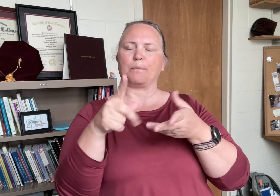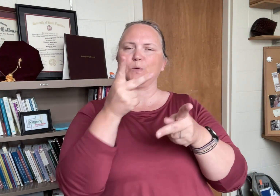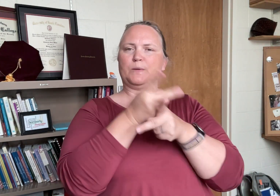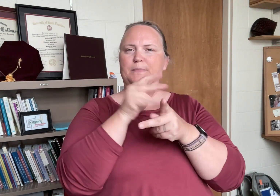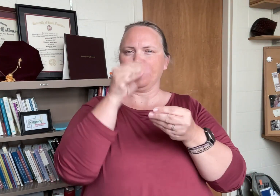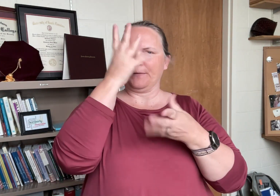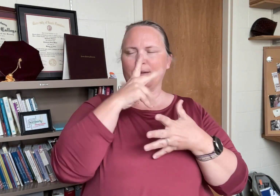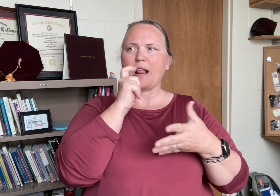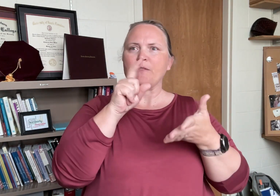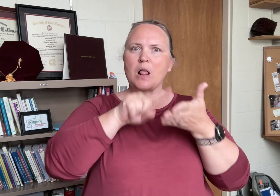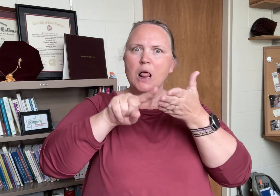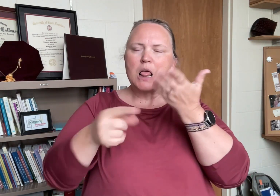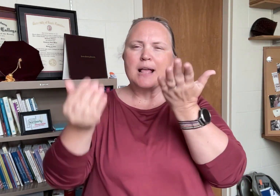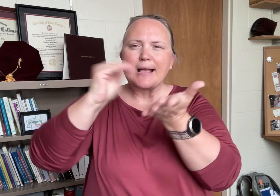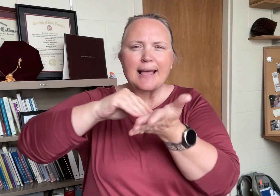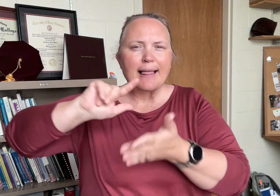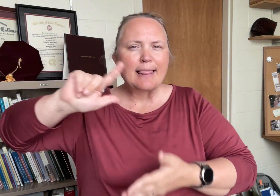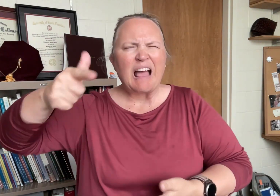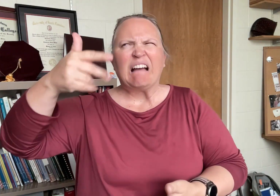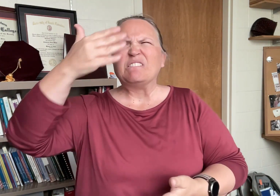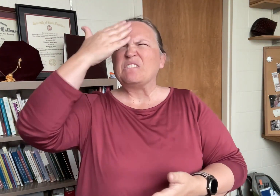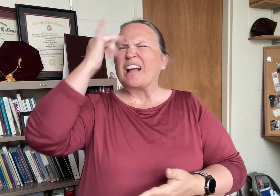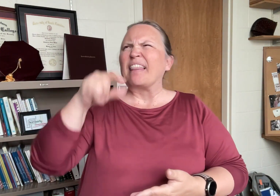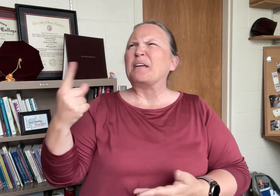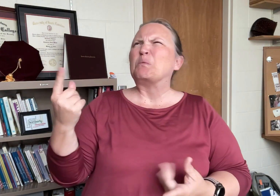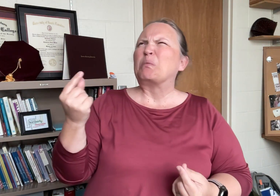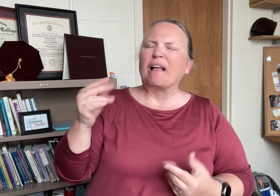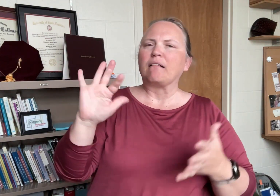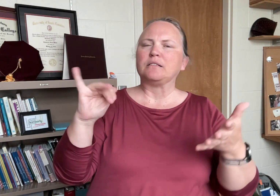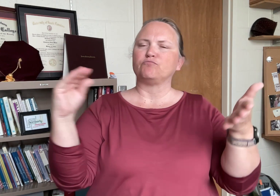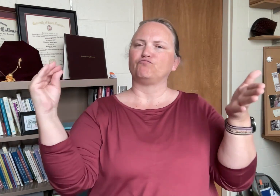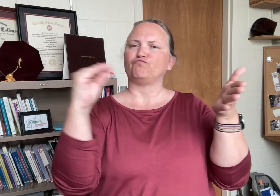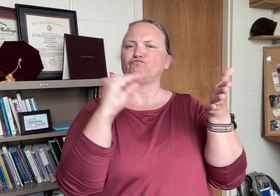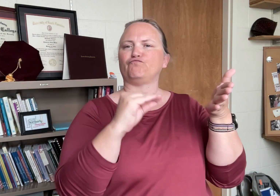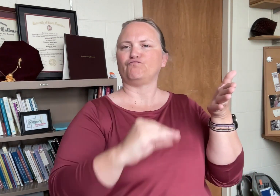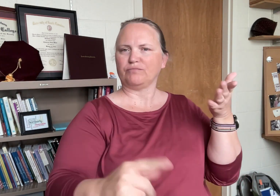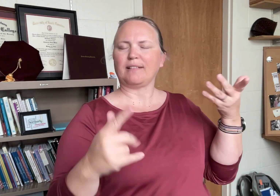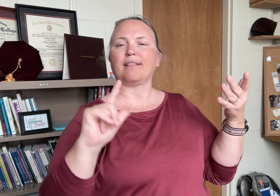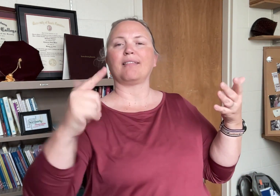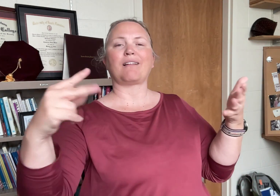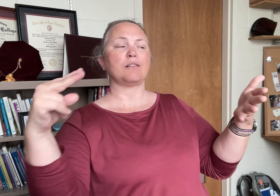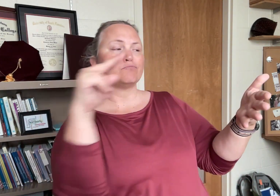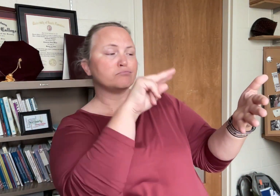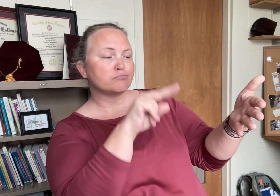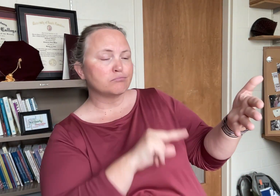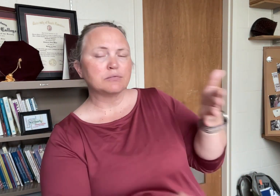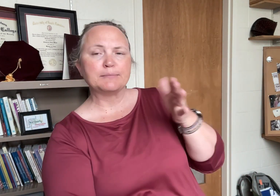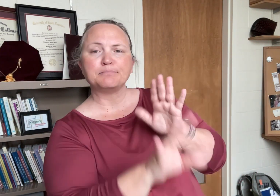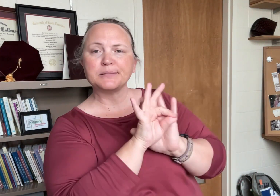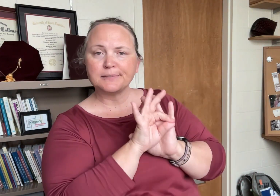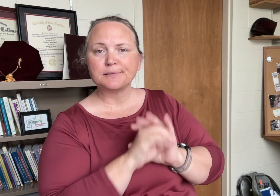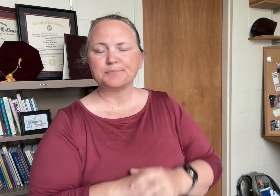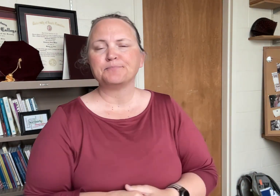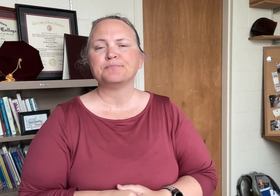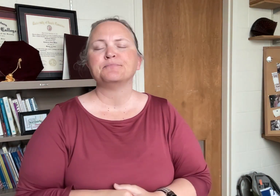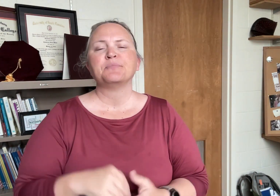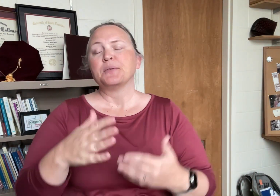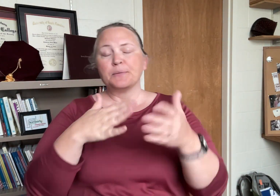that information so that you can keep track of it all and you don't have to look up that same information again later about the same journal, but you can add